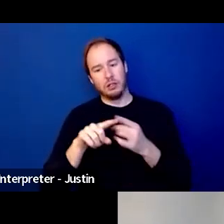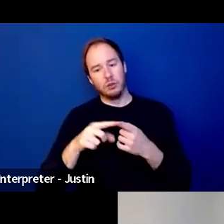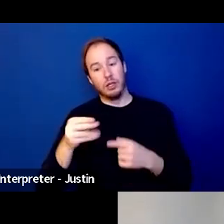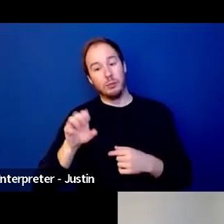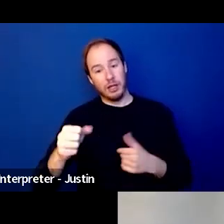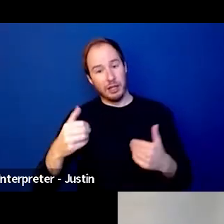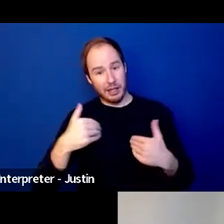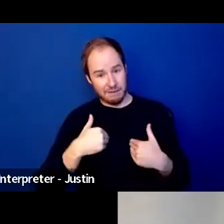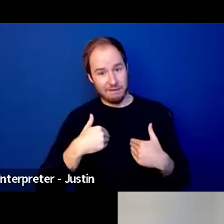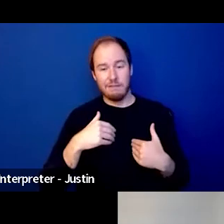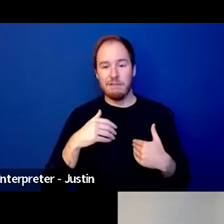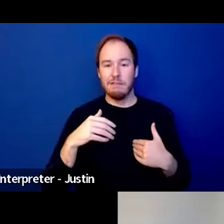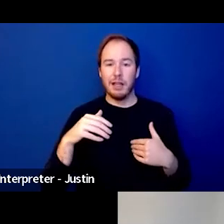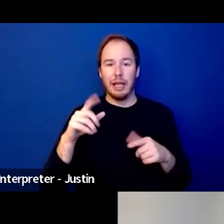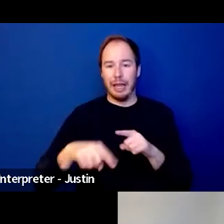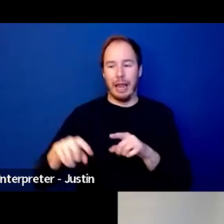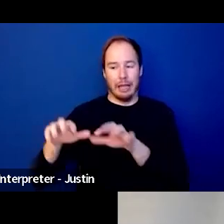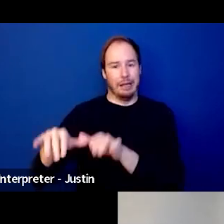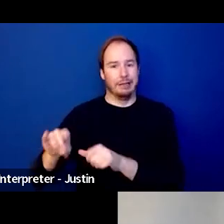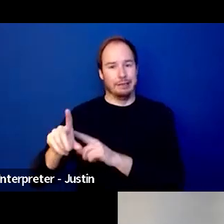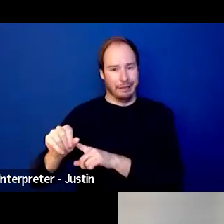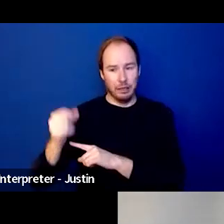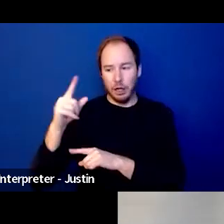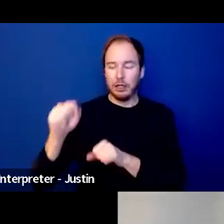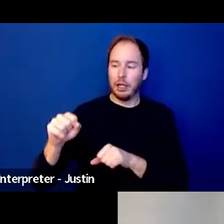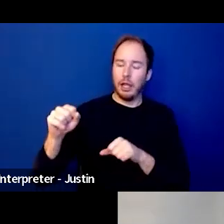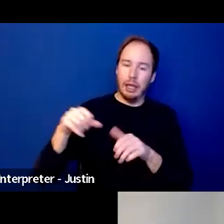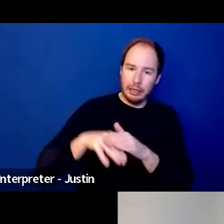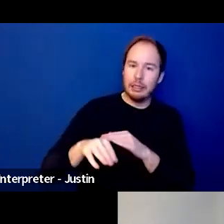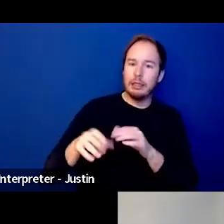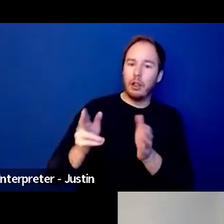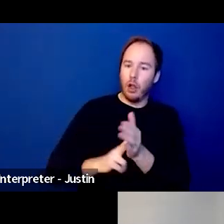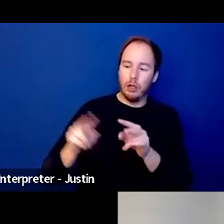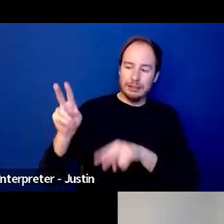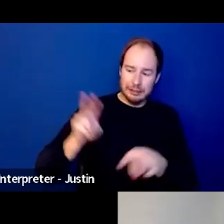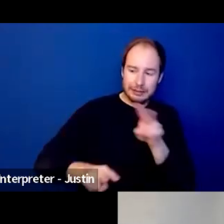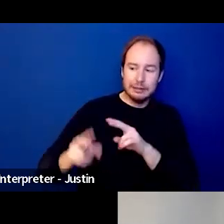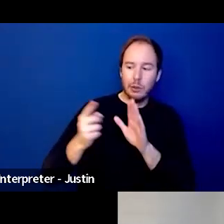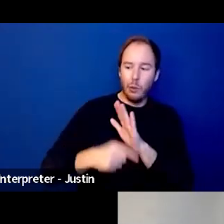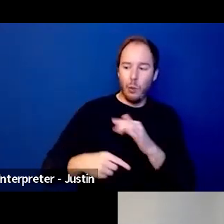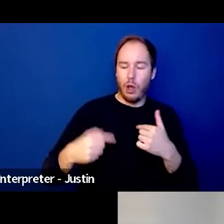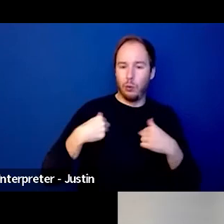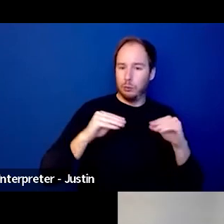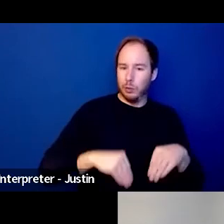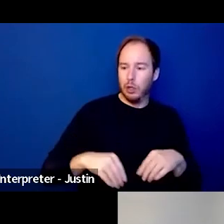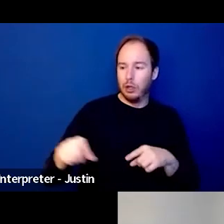They're not able to enter data in that way, but they can see what's being entered and that's been a huge value add for us.